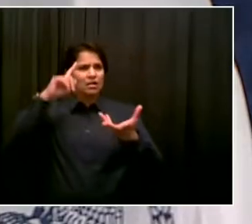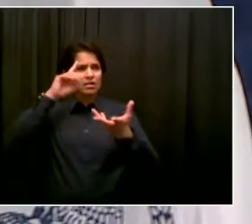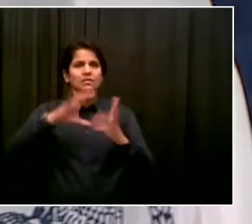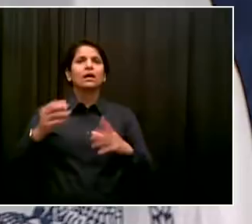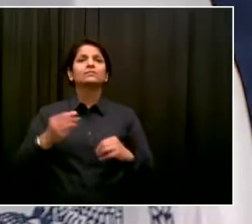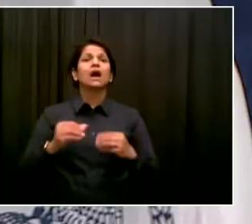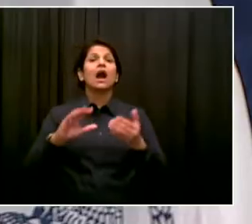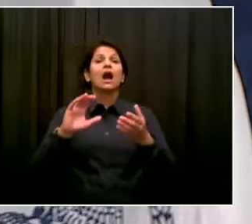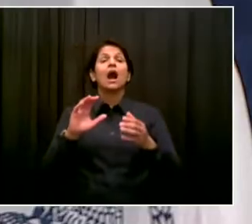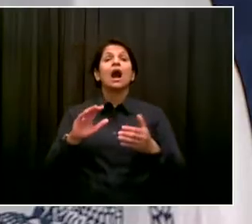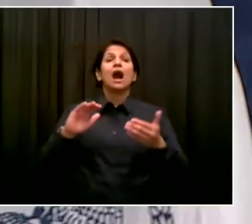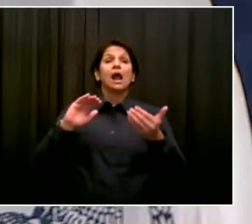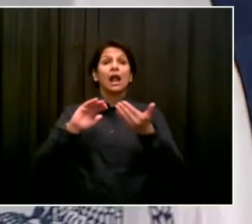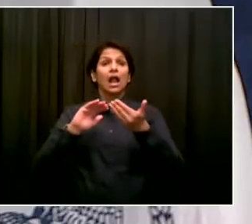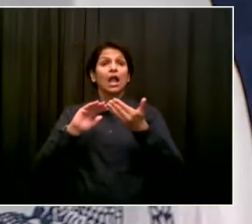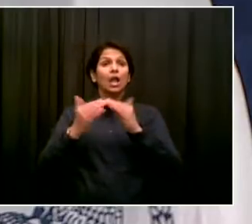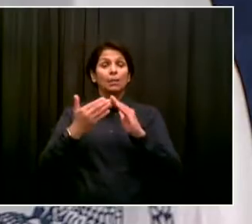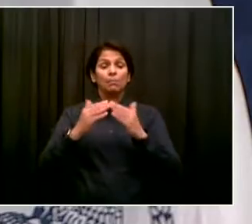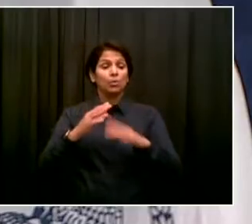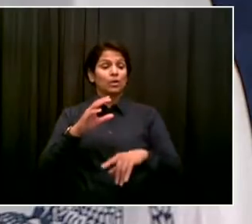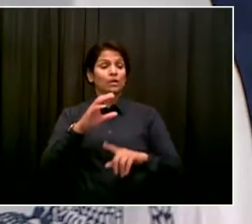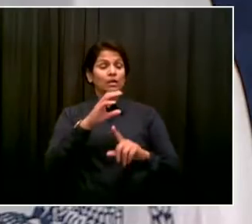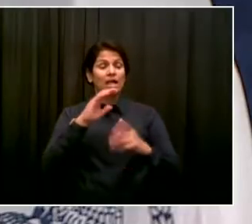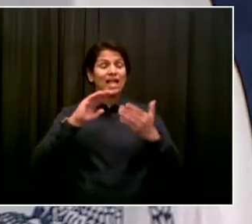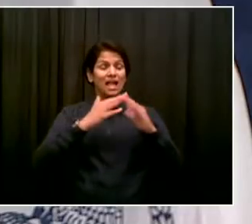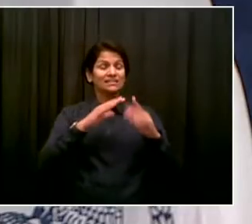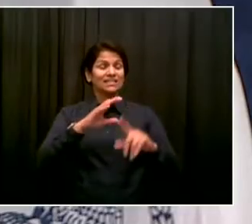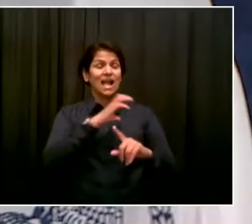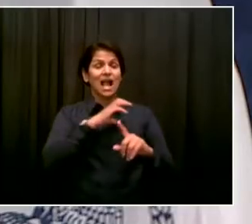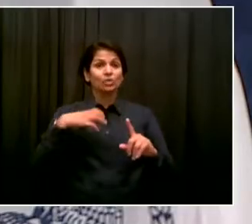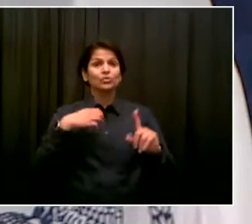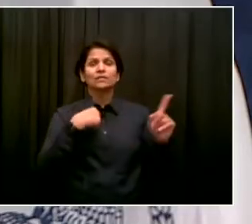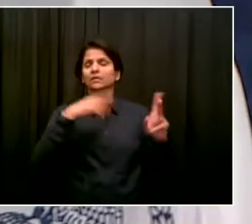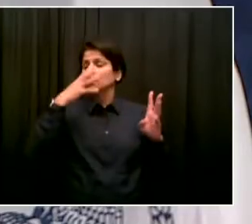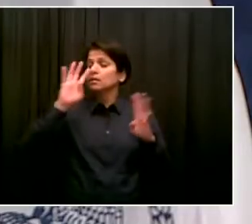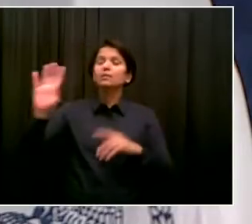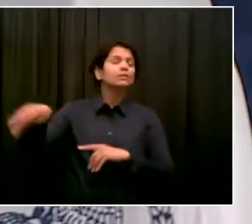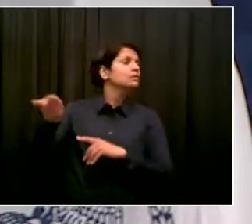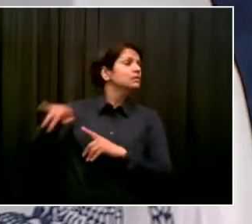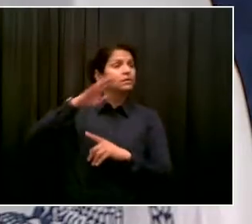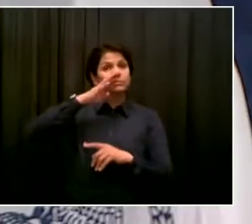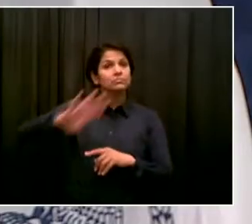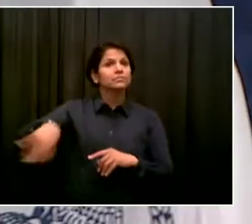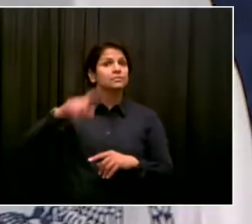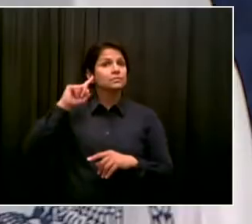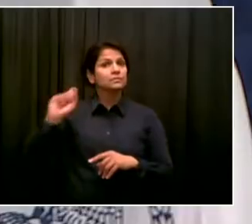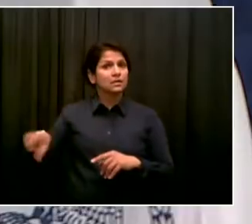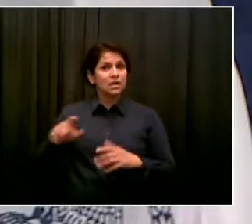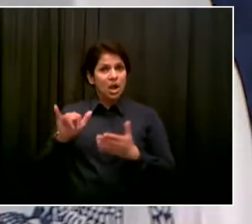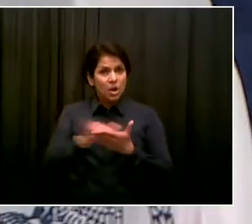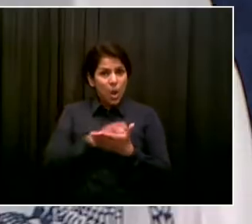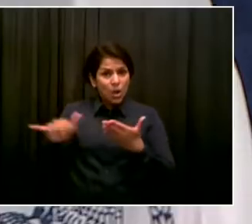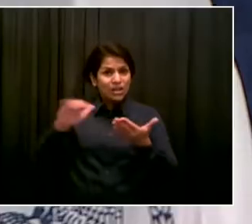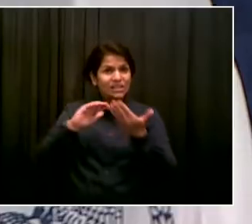ANY HELP FROM COUNCILMEMBER OR THE CITY, WERE YOU AWARE OF THE SITUATION IS THERE ANYTHING